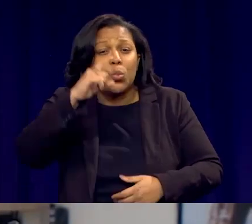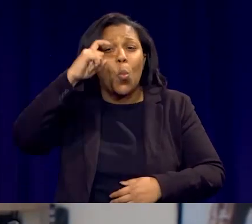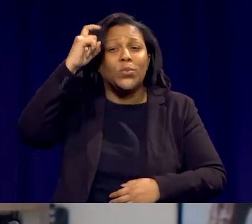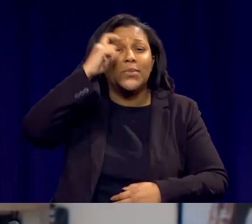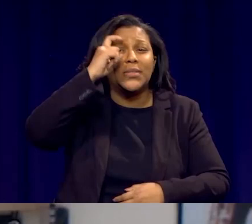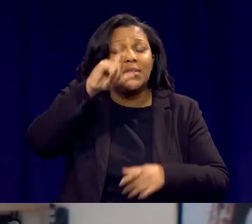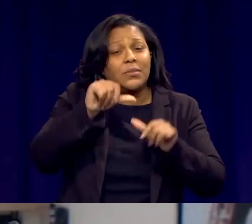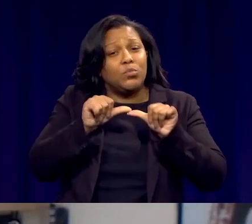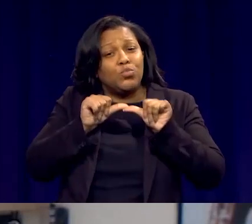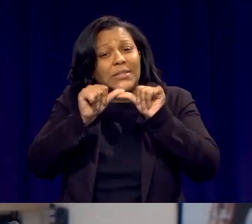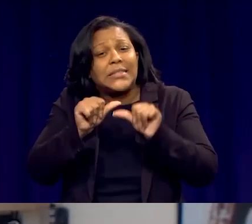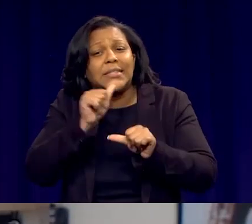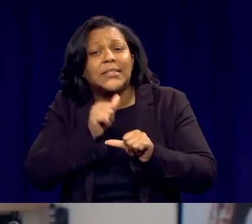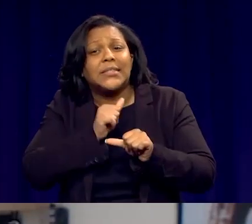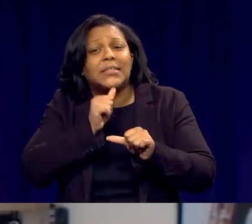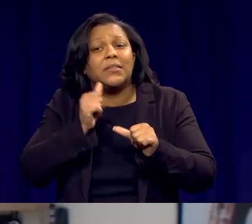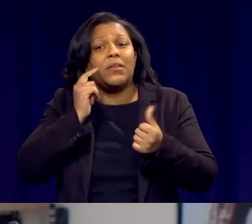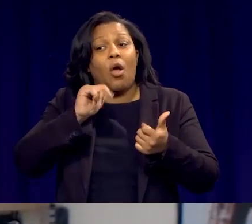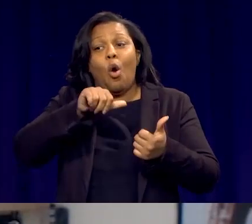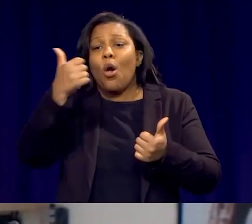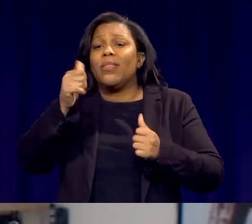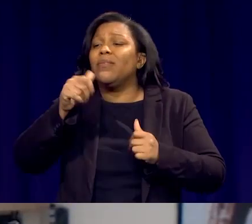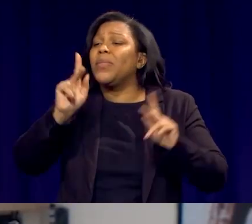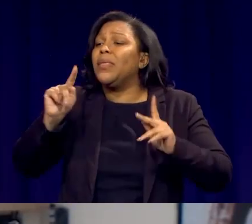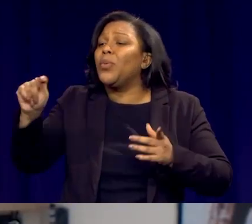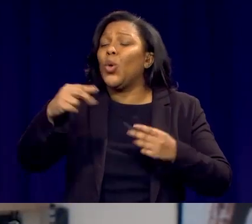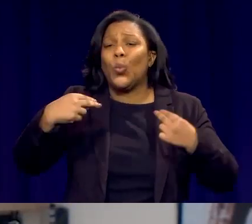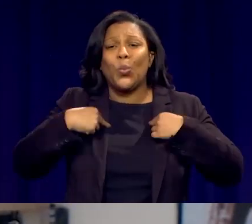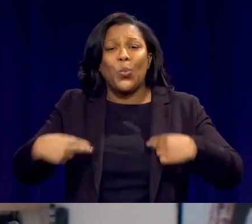wisdom and persistence for other human beings,